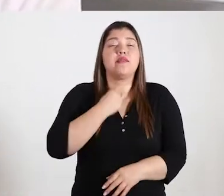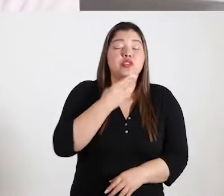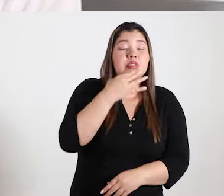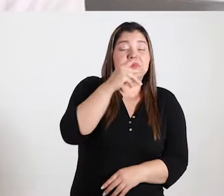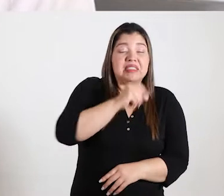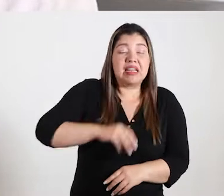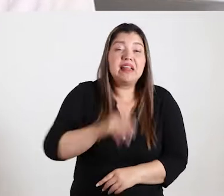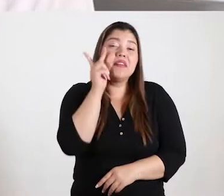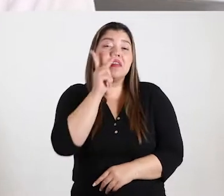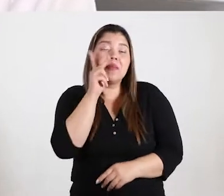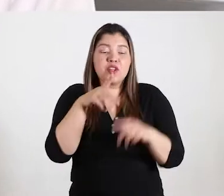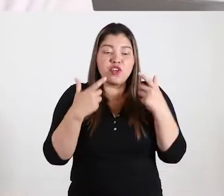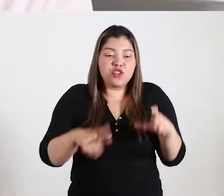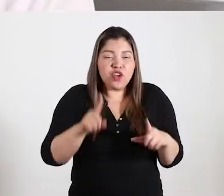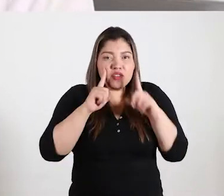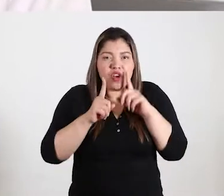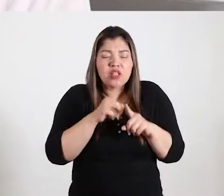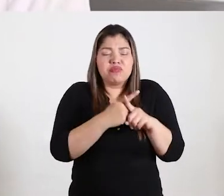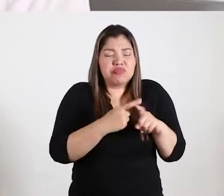many fields of action.